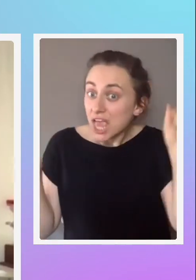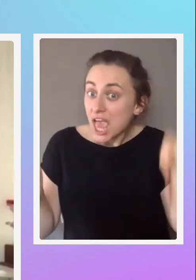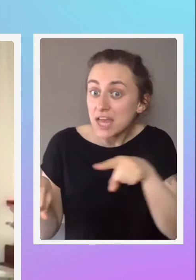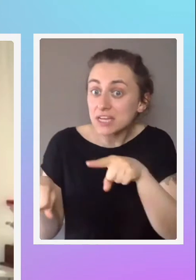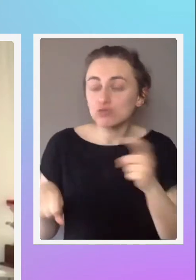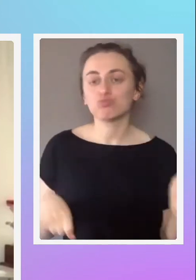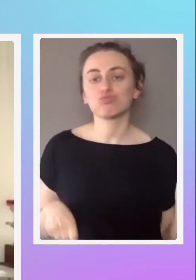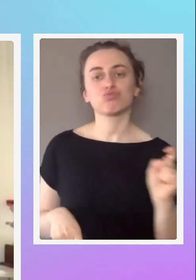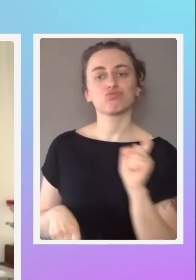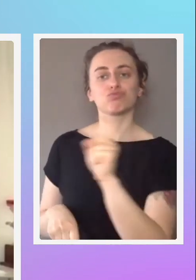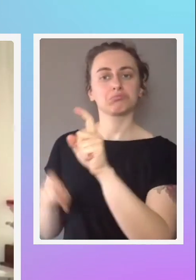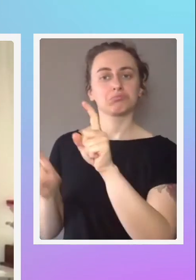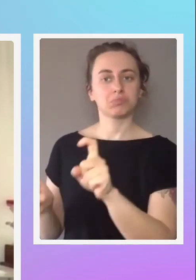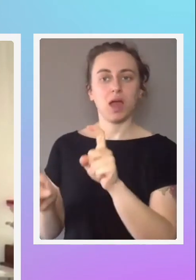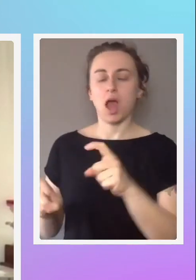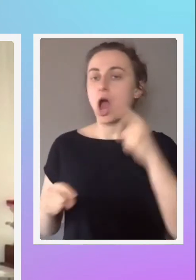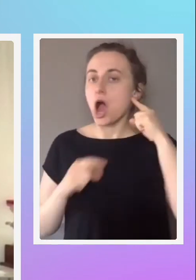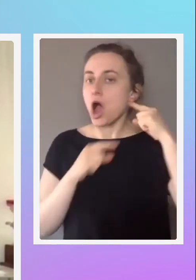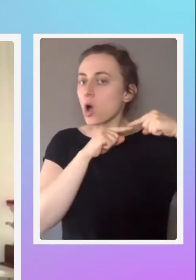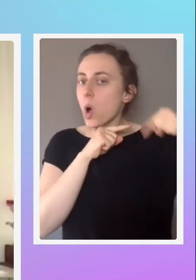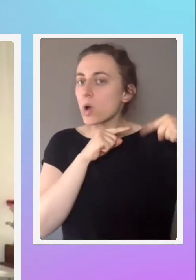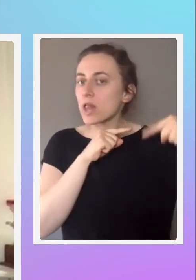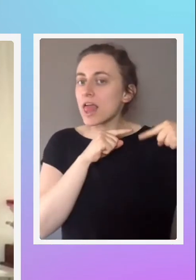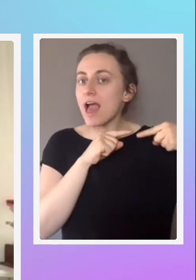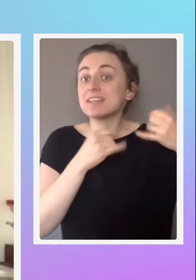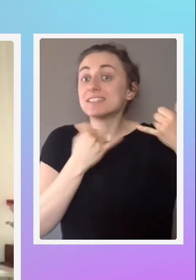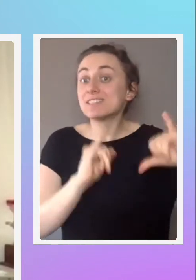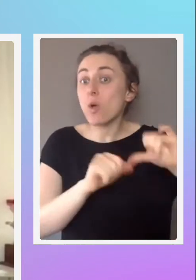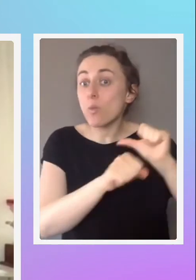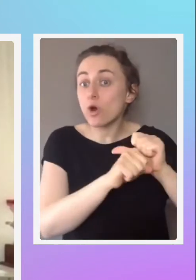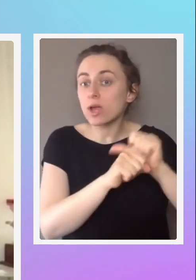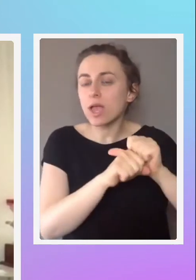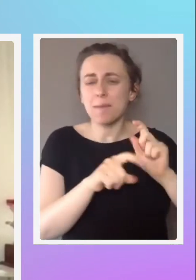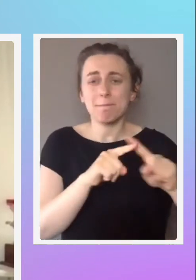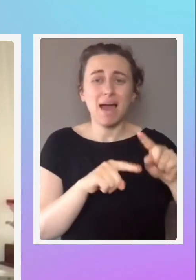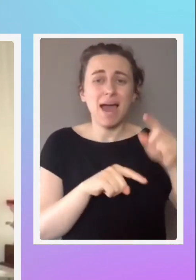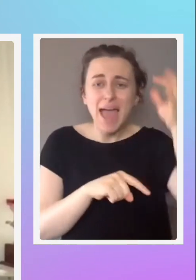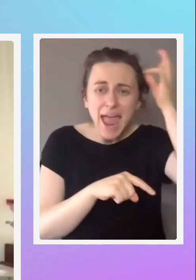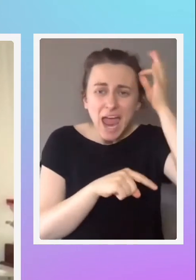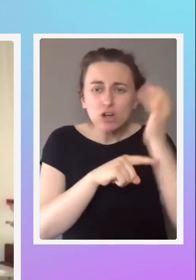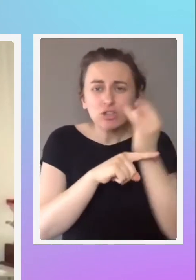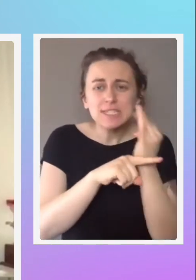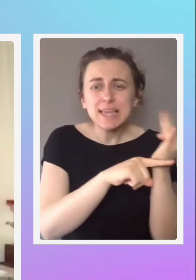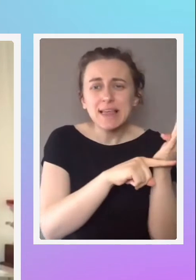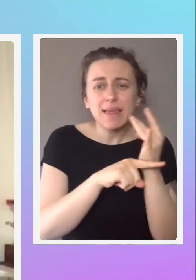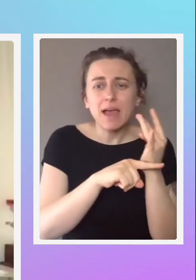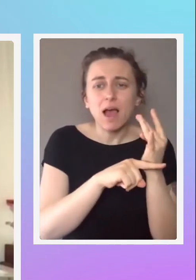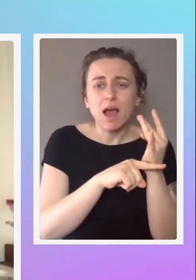was still working it just didn't have the sillier hairs it needed so she was a candidate for a cochlear implant.